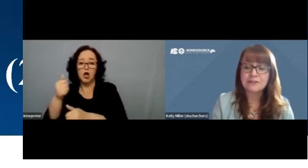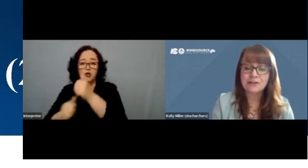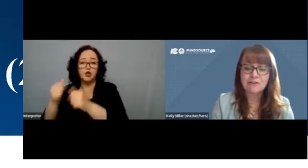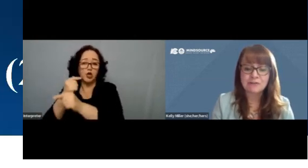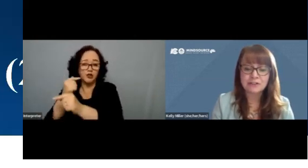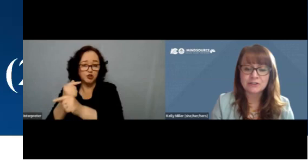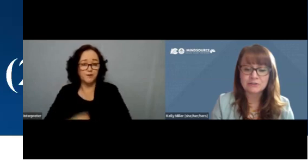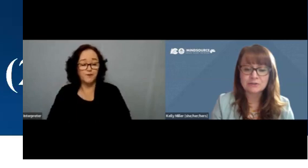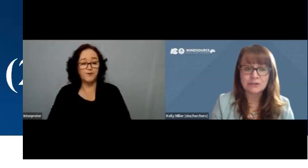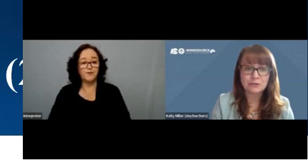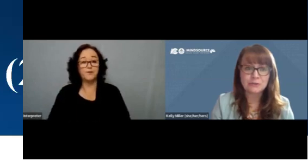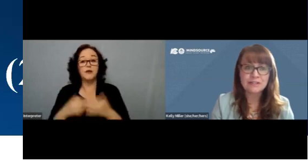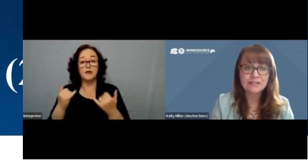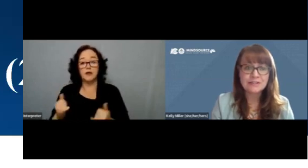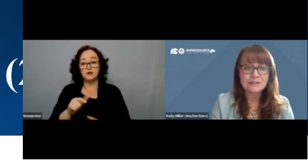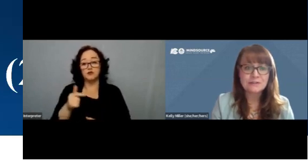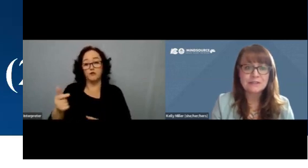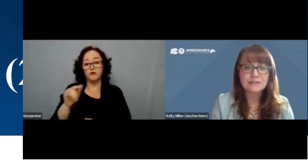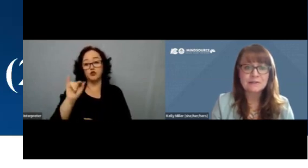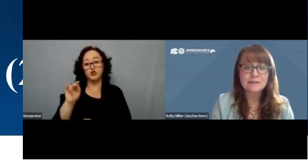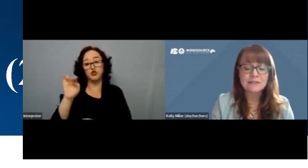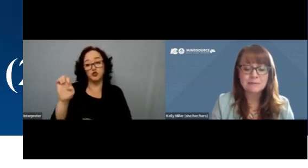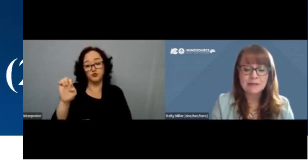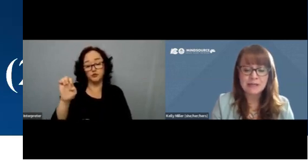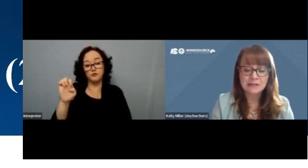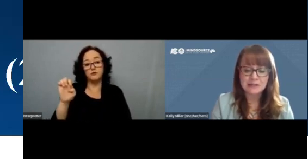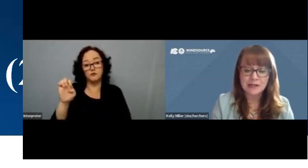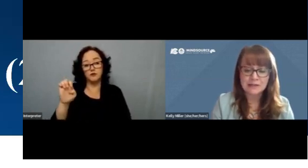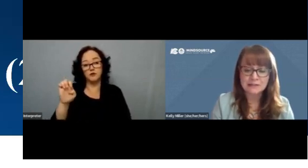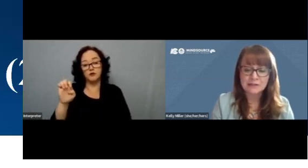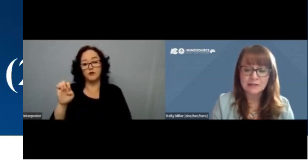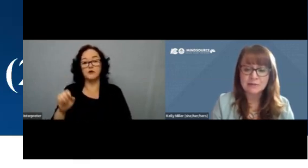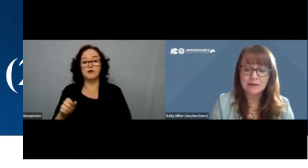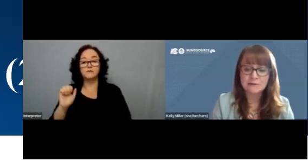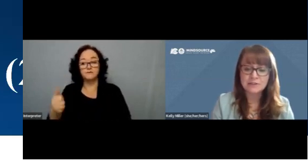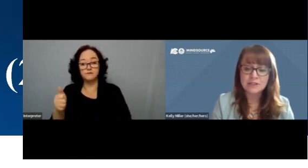turn it over to June, who is going to be talking about